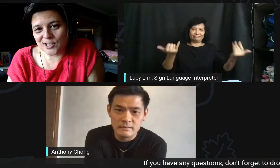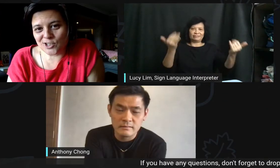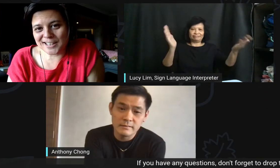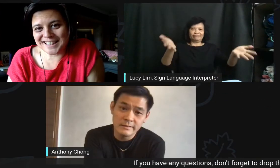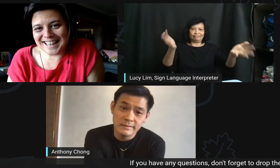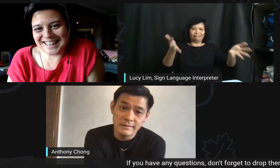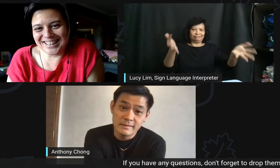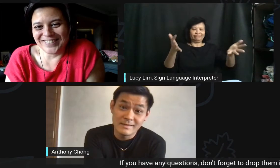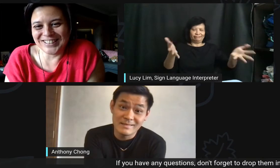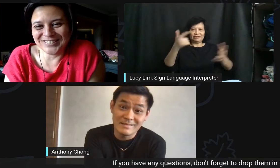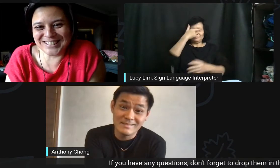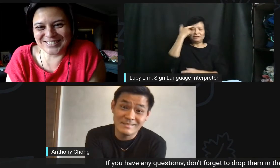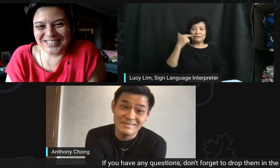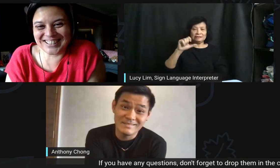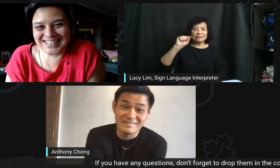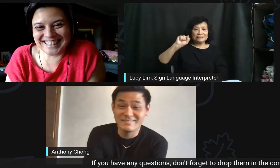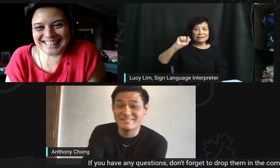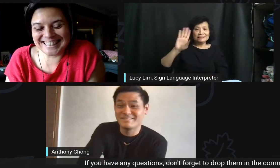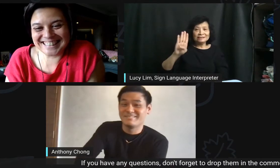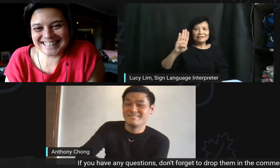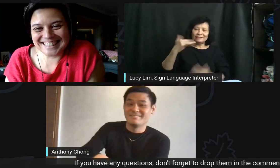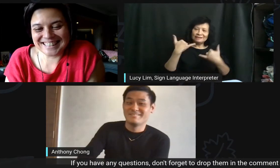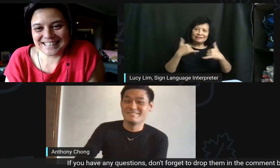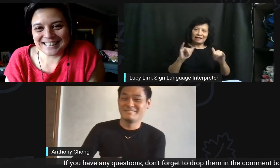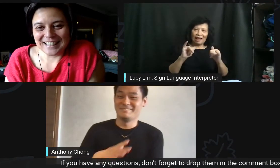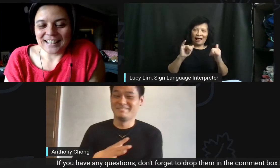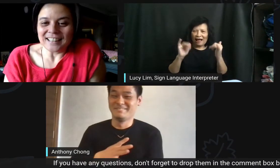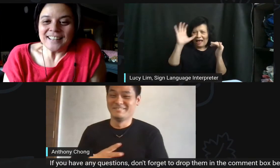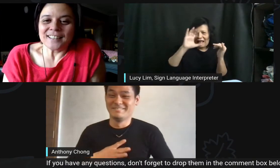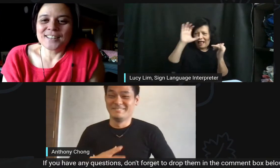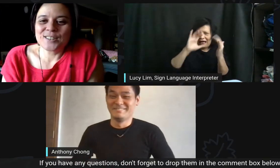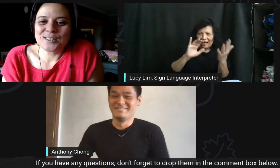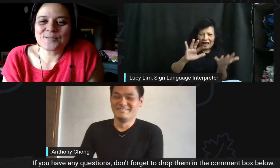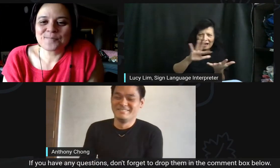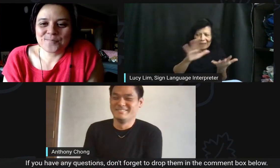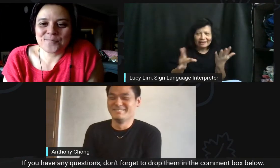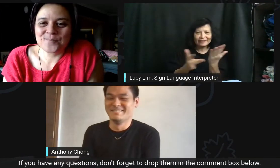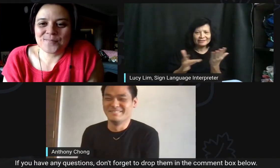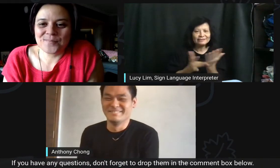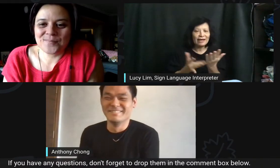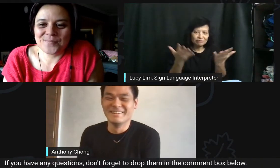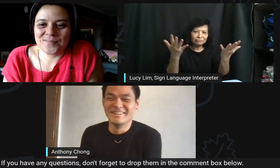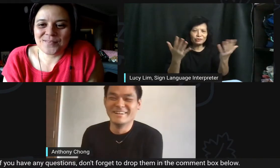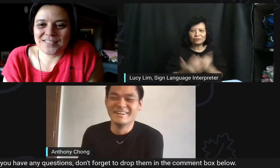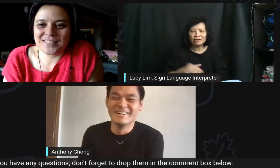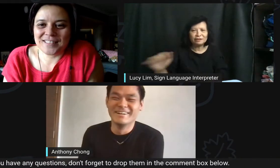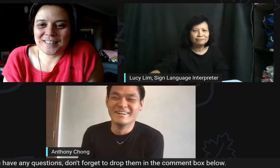trying to get the film to work. Yeah, sure.